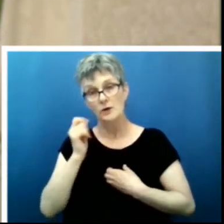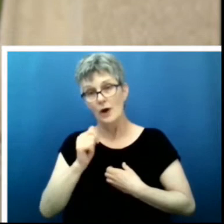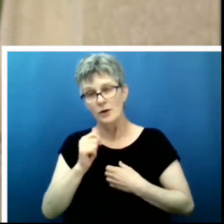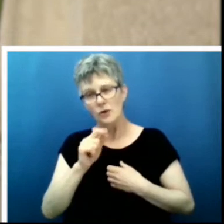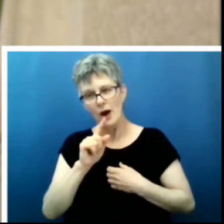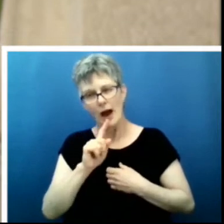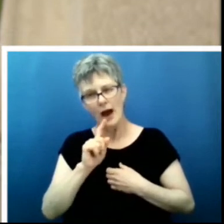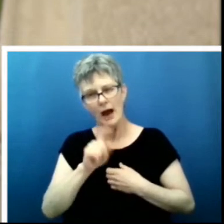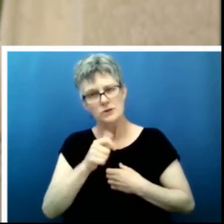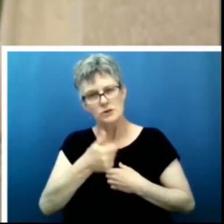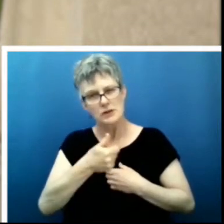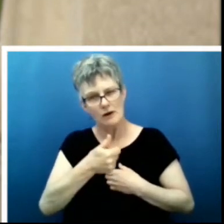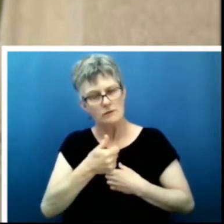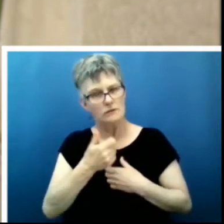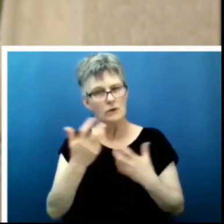And listen within.